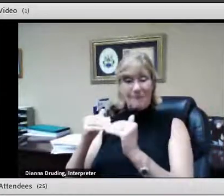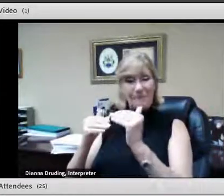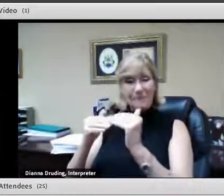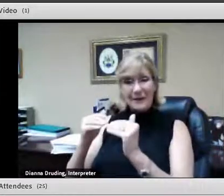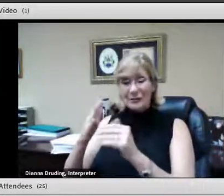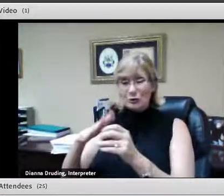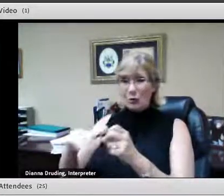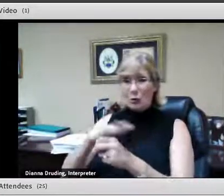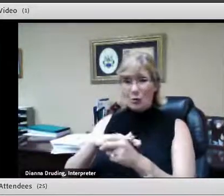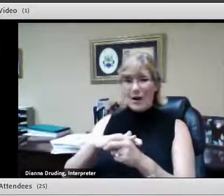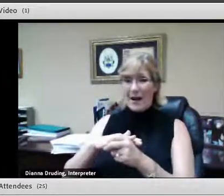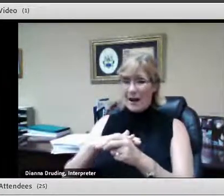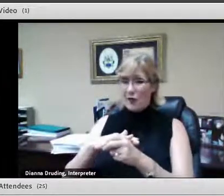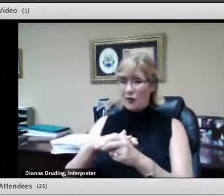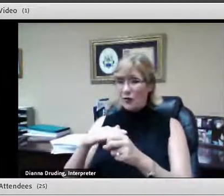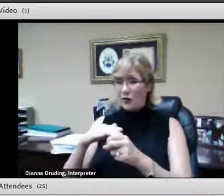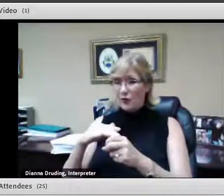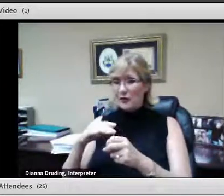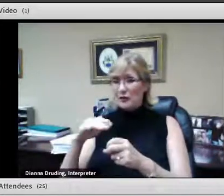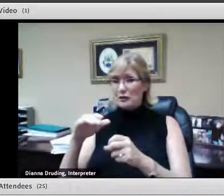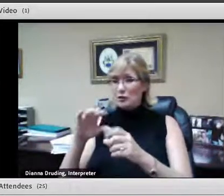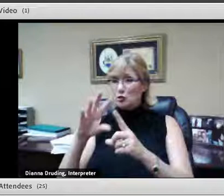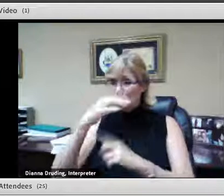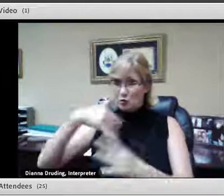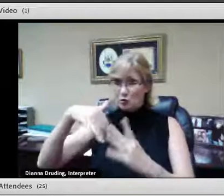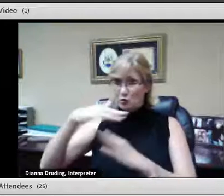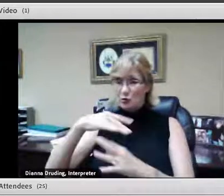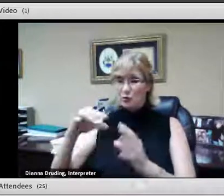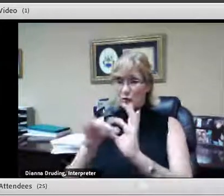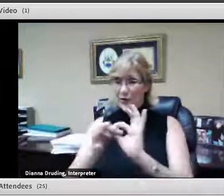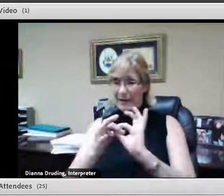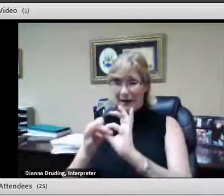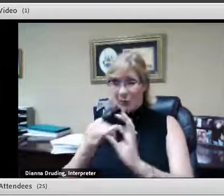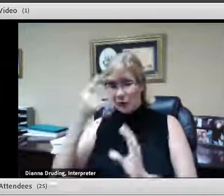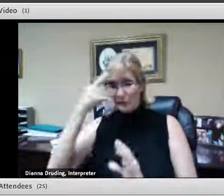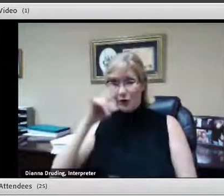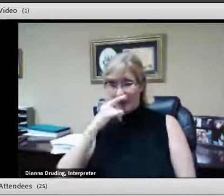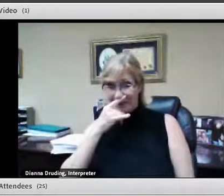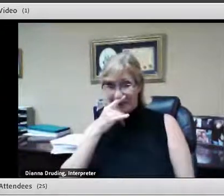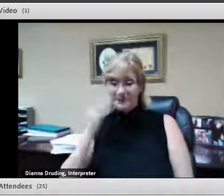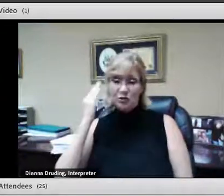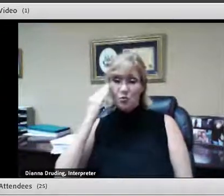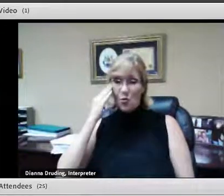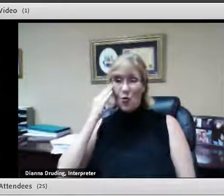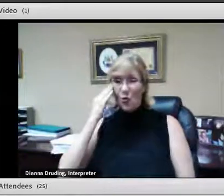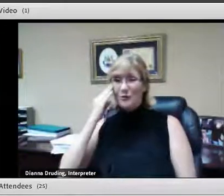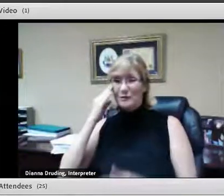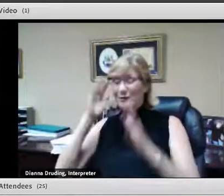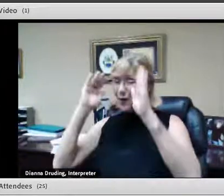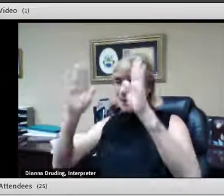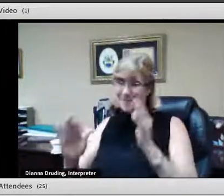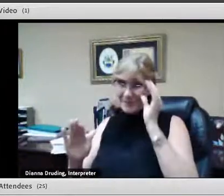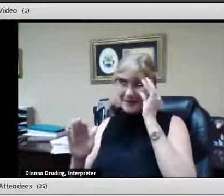Hilary: Has anyone used Scratch before? Ryan: And if you have, then kudos. It's amazing. It's definitely worth putting in the time to try it.